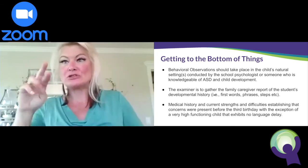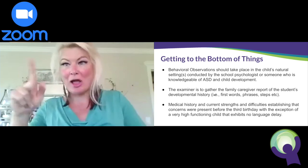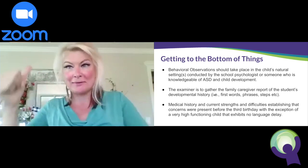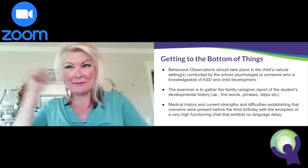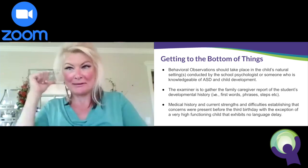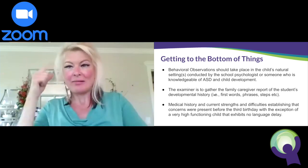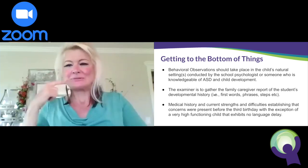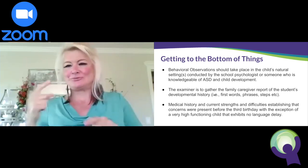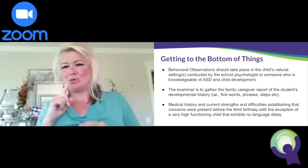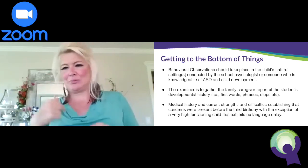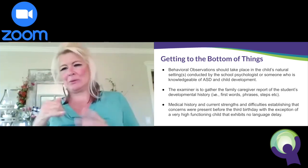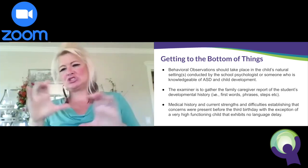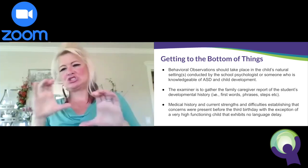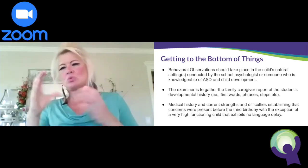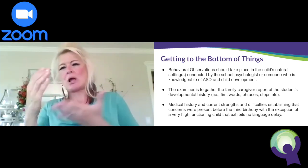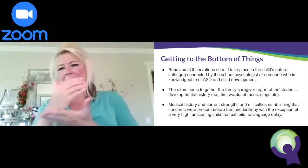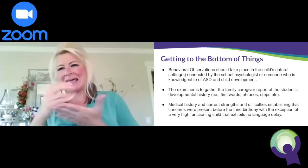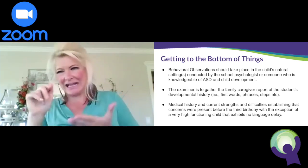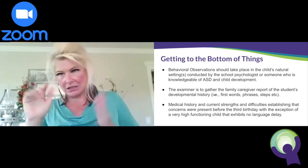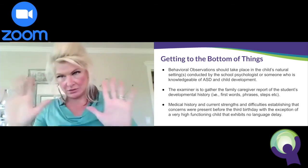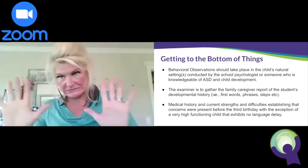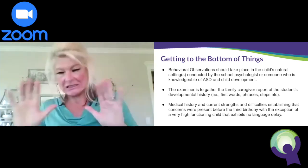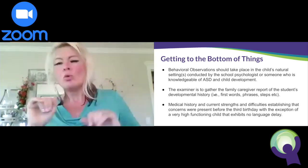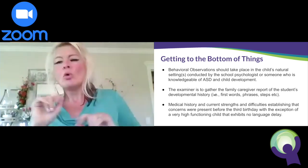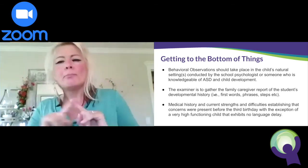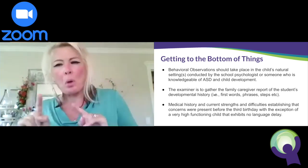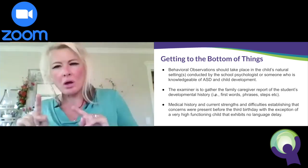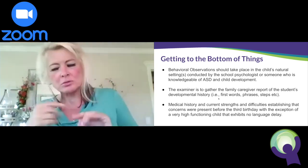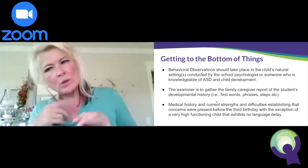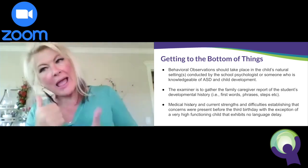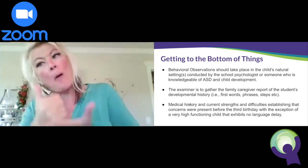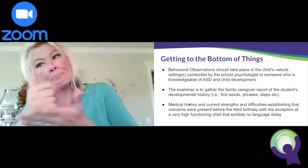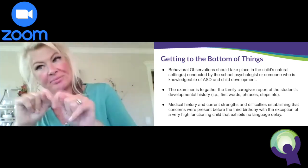Some of us as educators -- really the parents are the ones in the driver's seat.